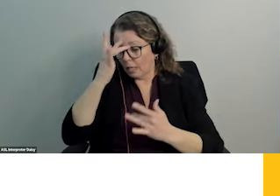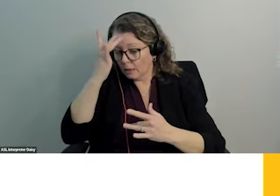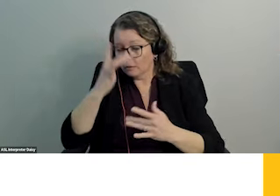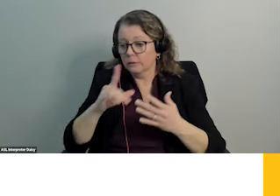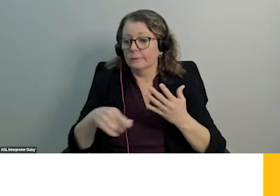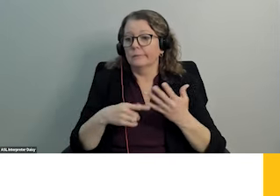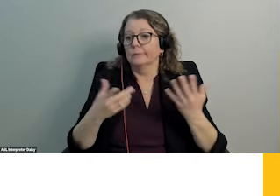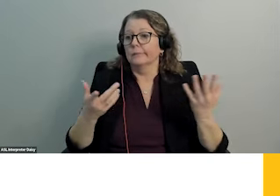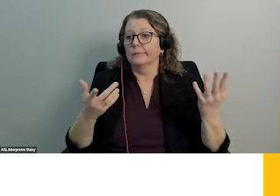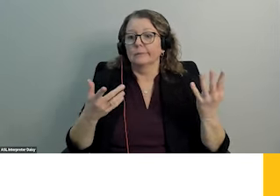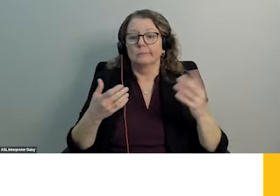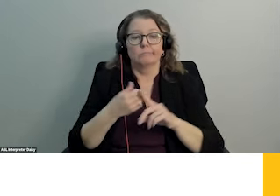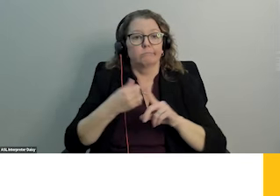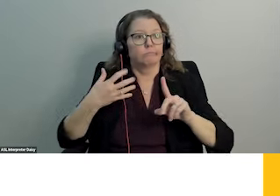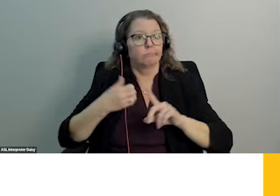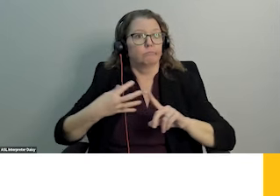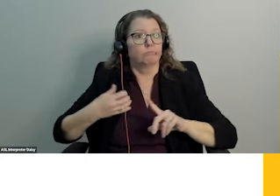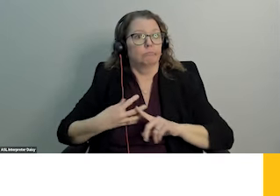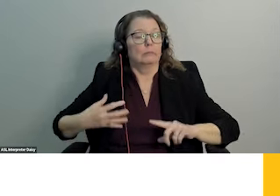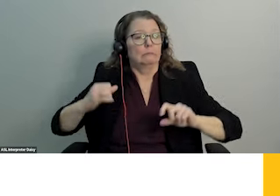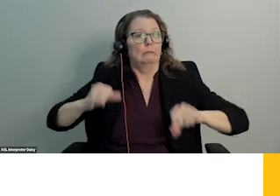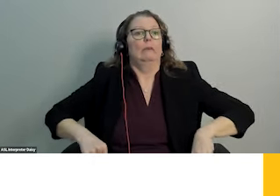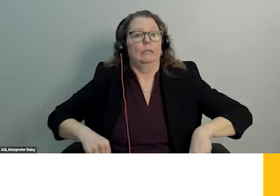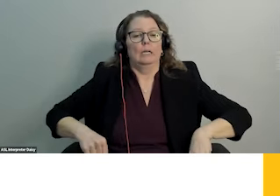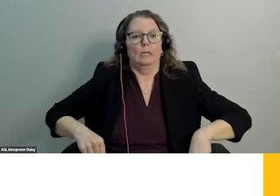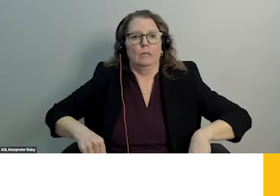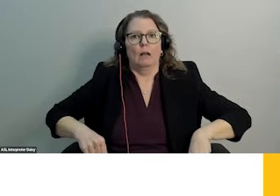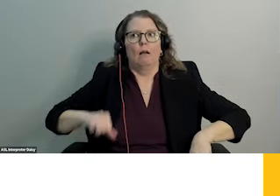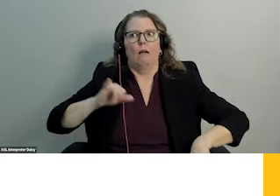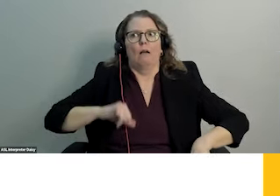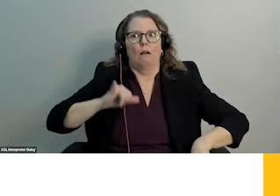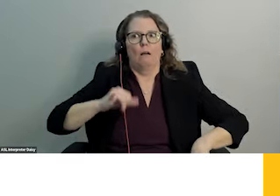different subcategories of all of these. And once you start to understand the breadth